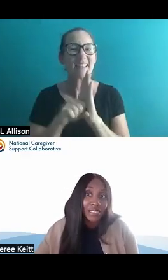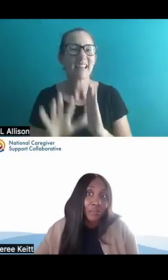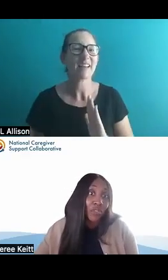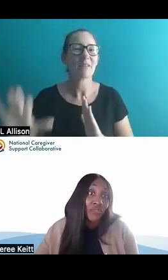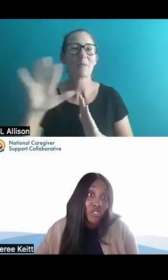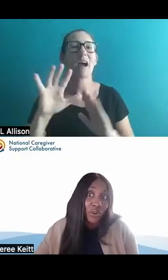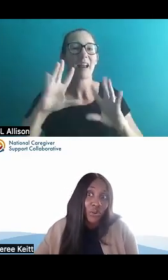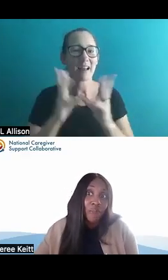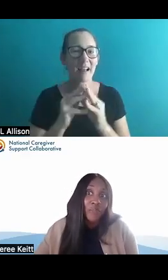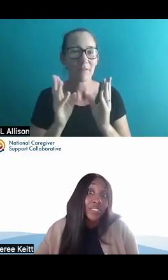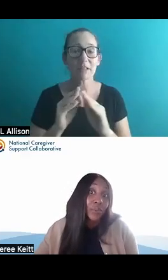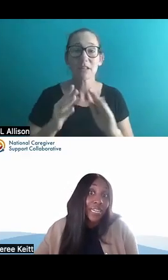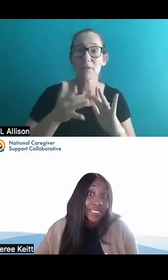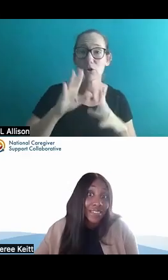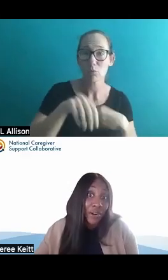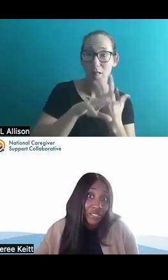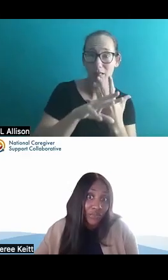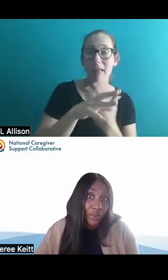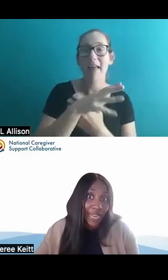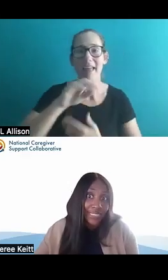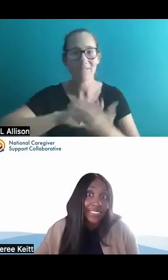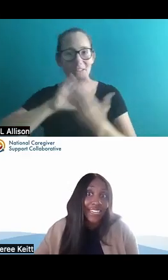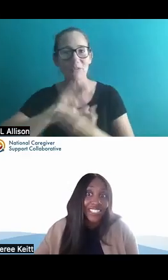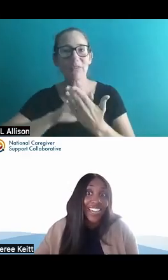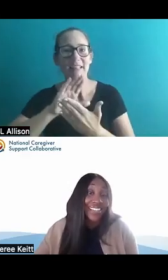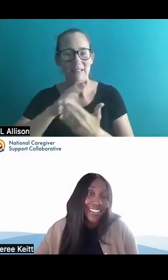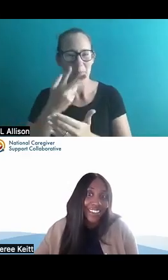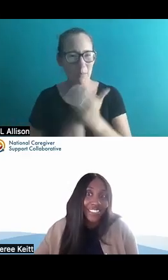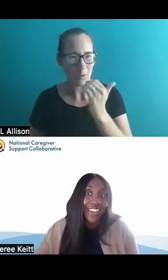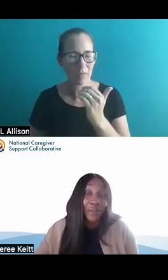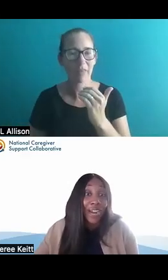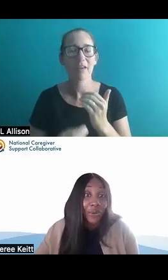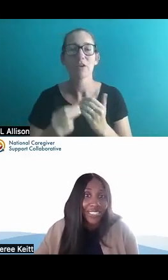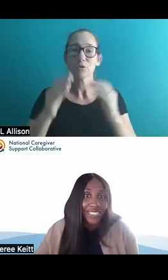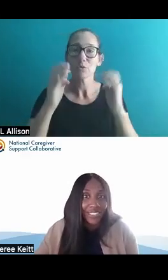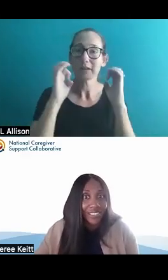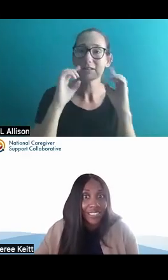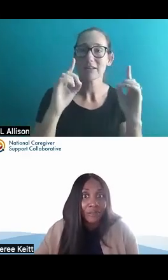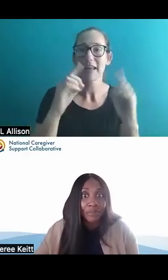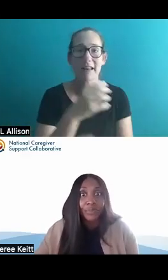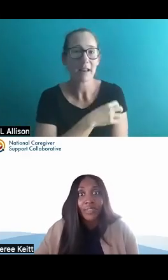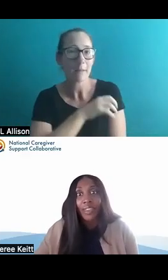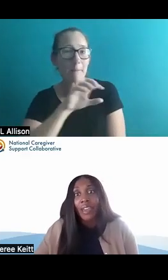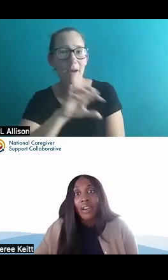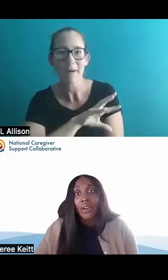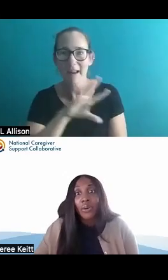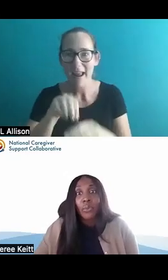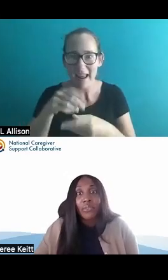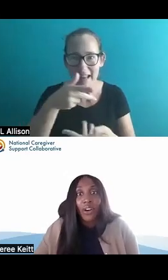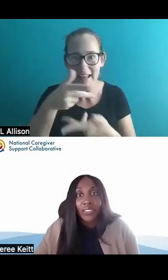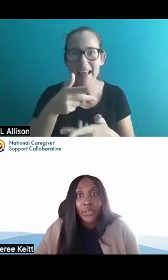in both virtual as well as in-person formats to educate, engage, and empower attendees. We've also